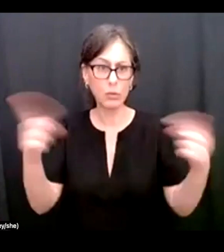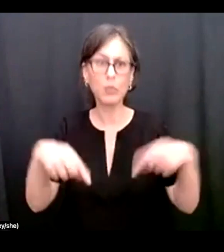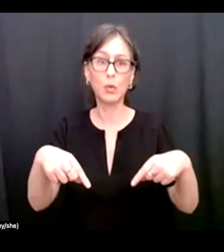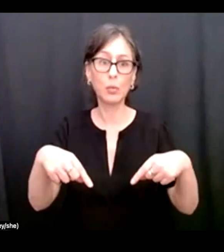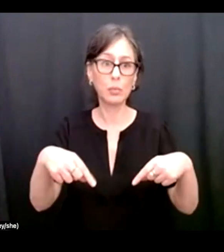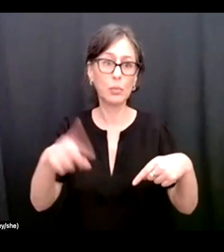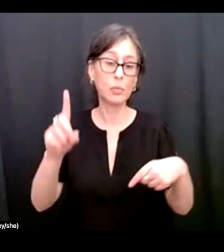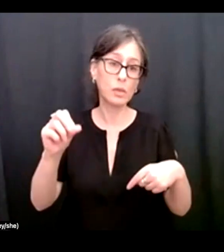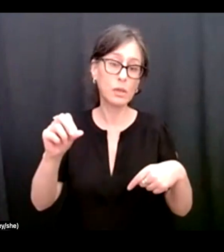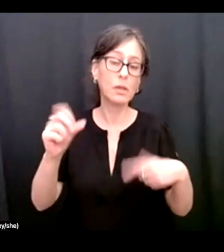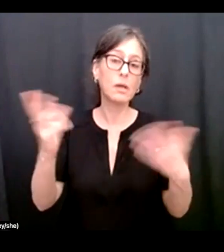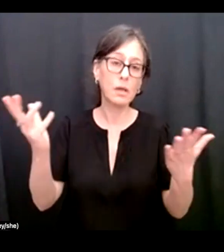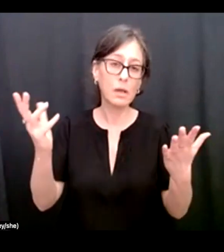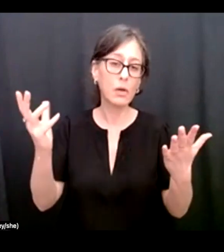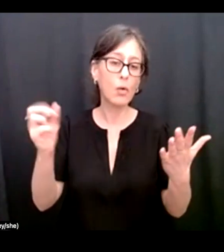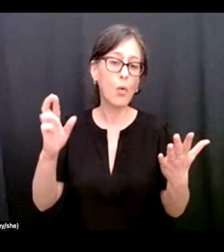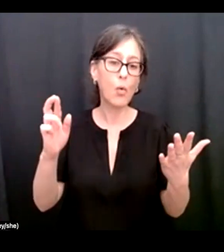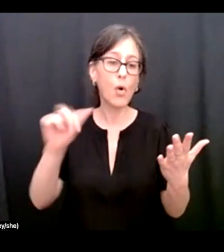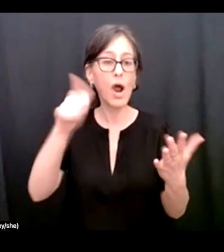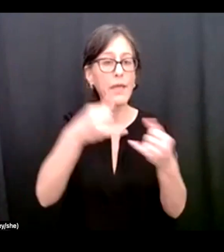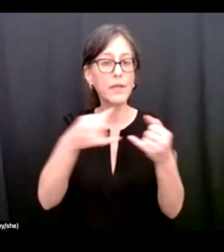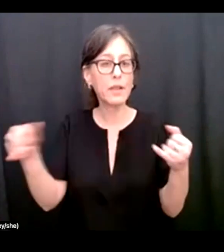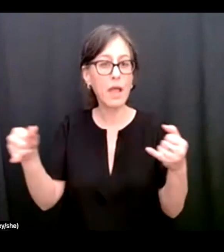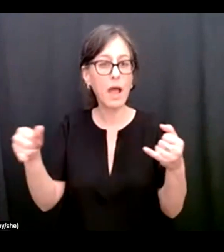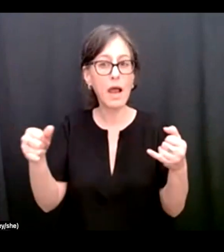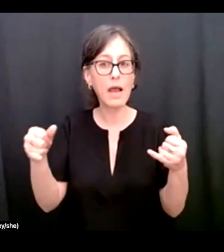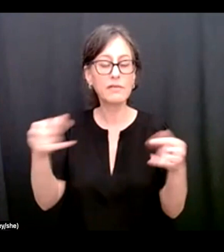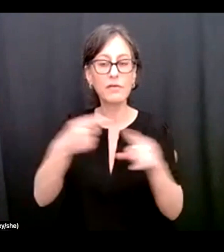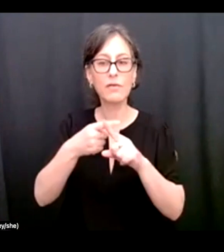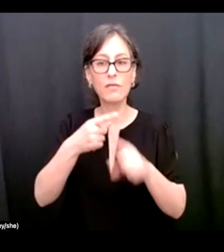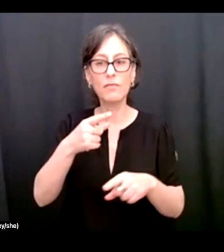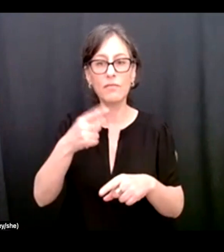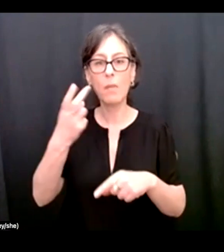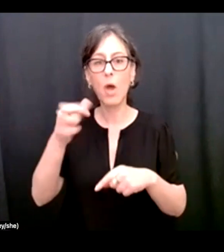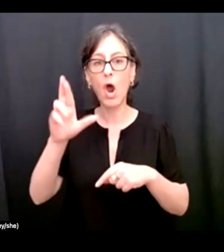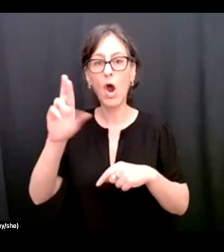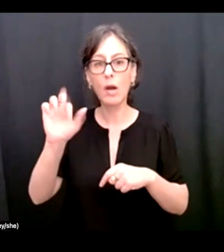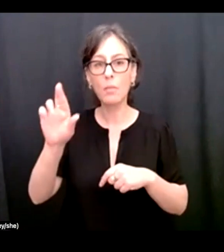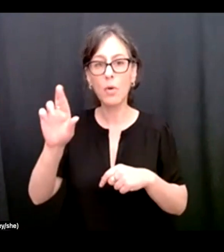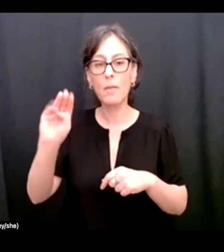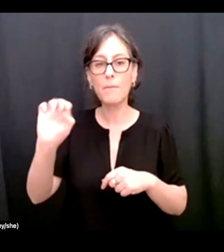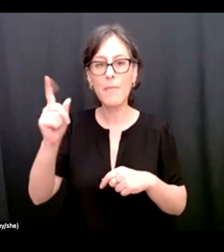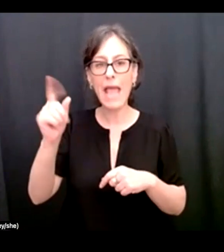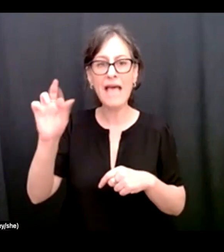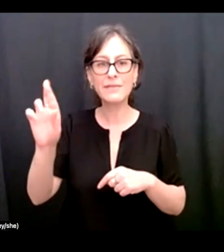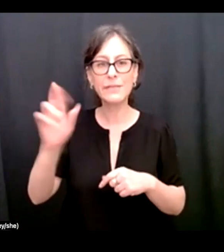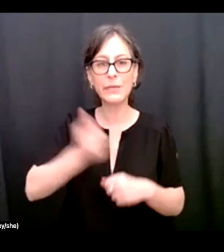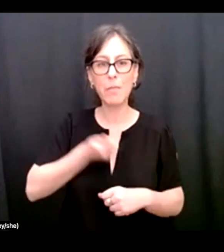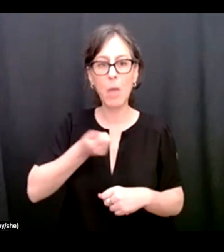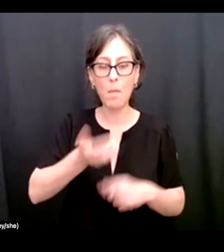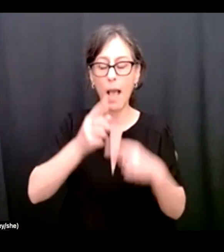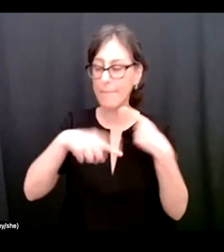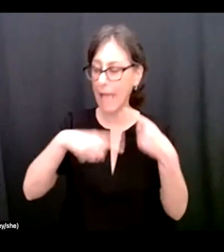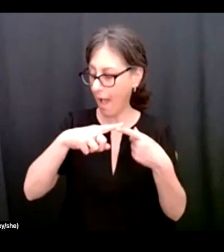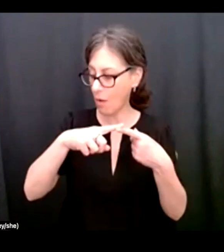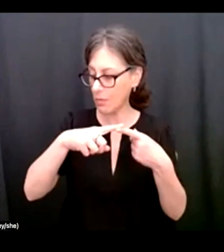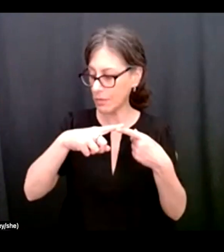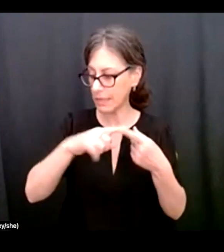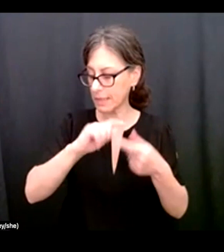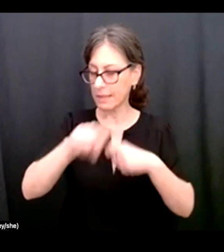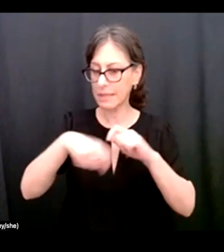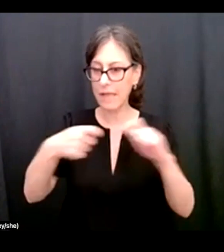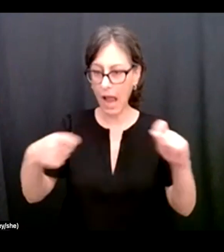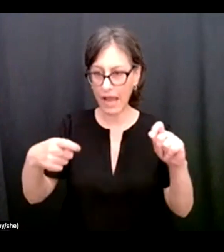or the line in, famously, from the “Harbormaster” poem about “tying up and then deciding to depart.”